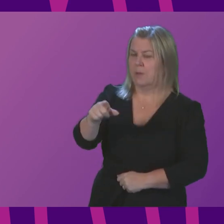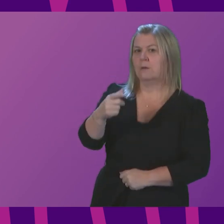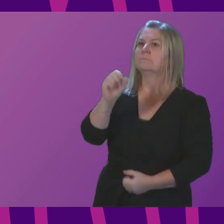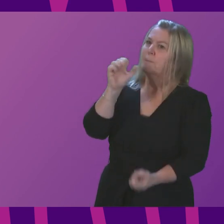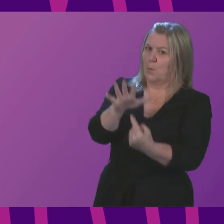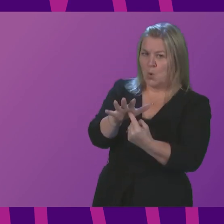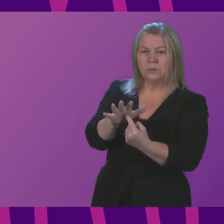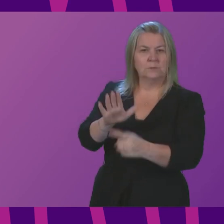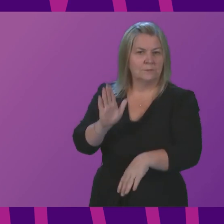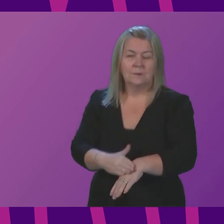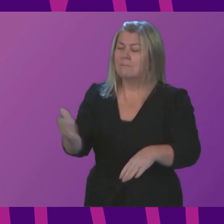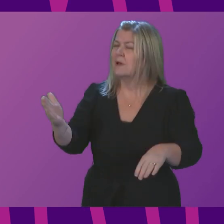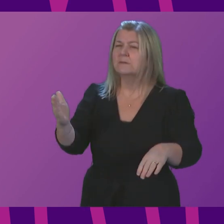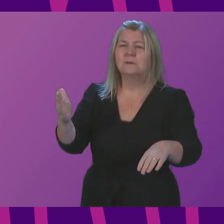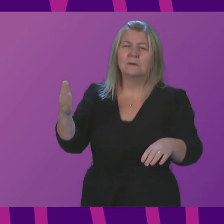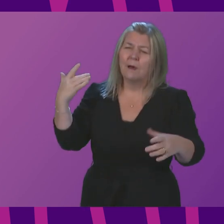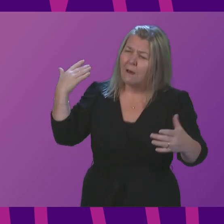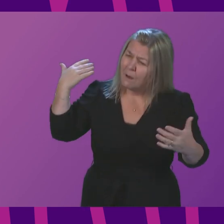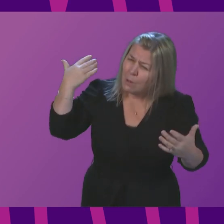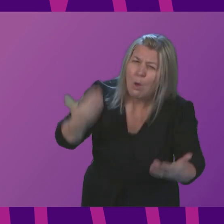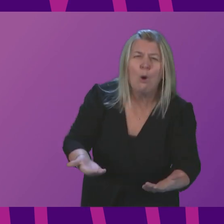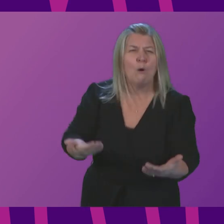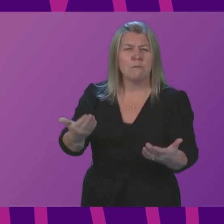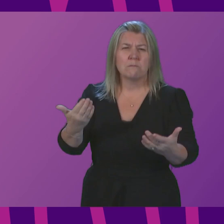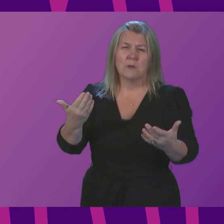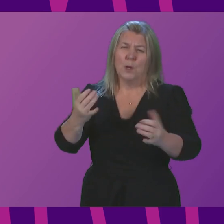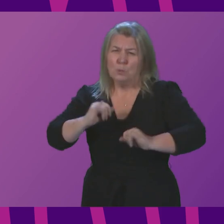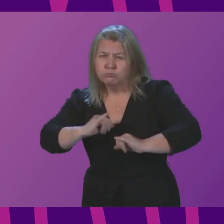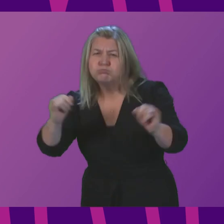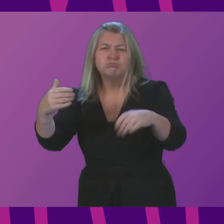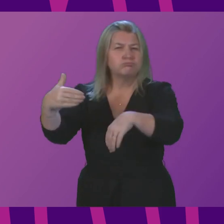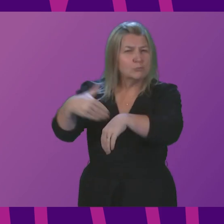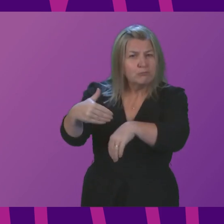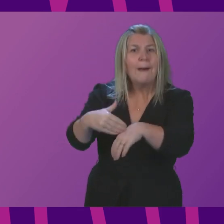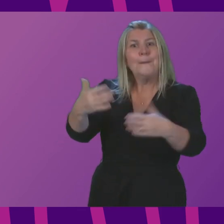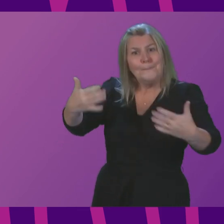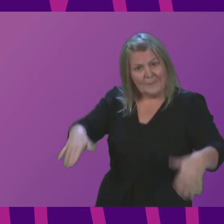that, no matter how many years pass after a horrendous crime is committed, those who